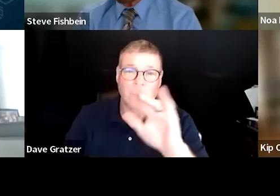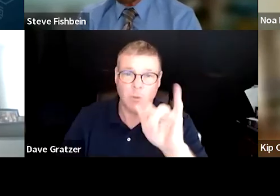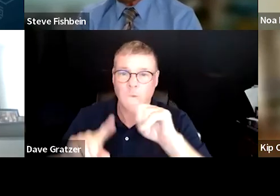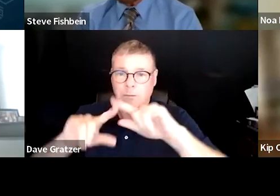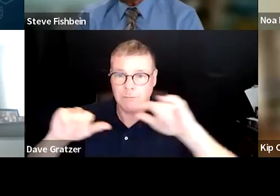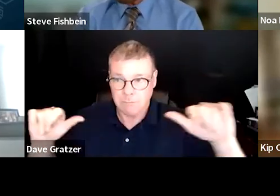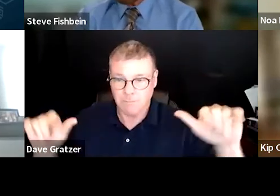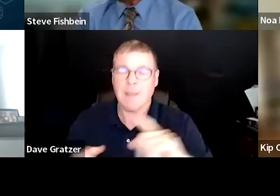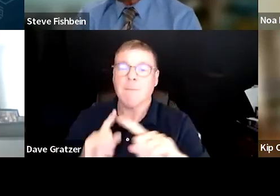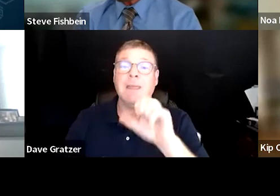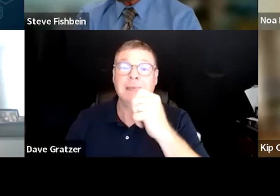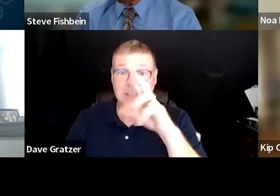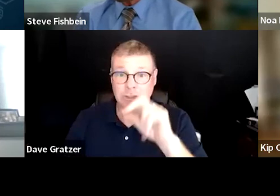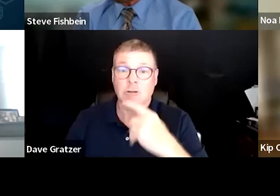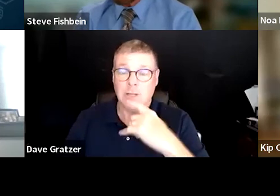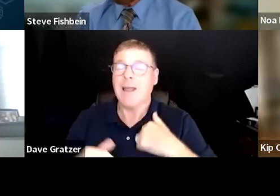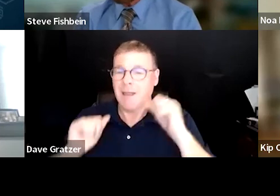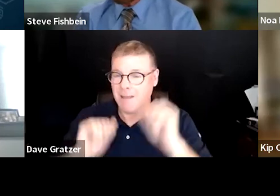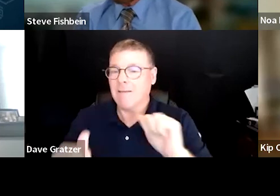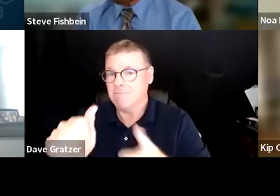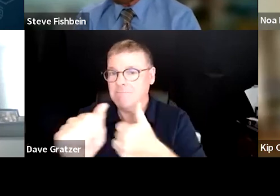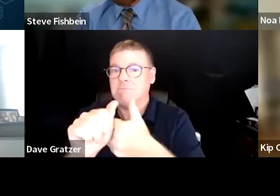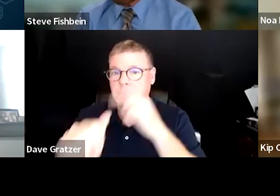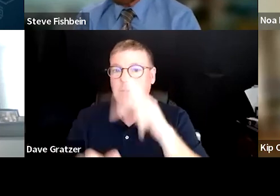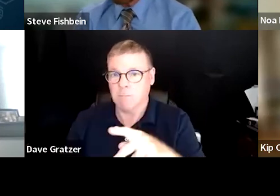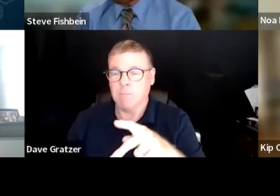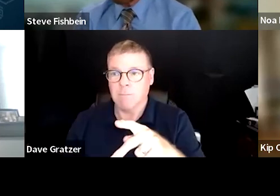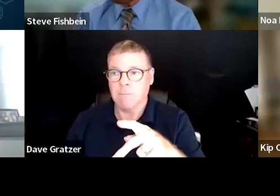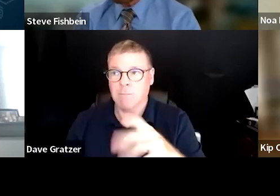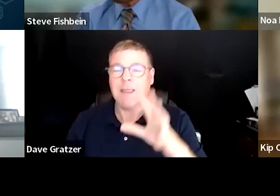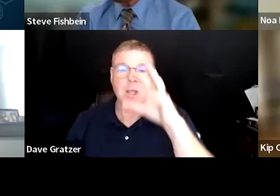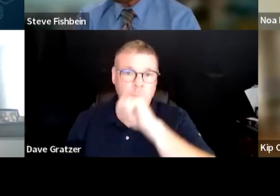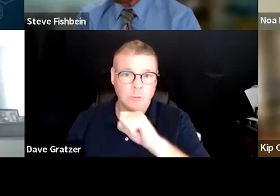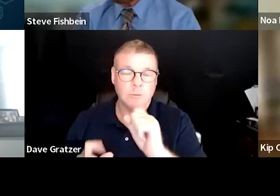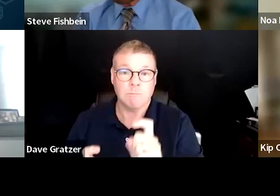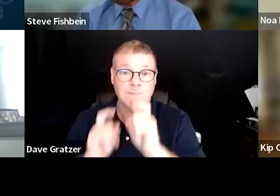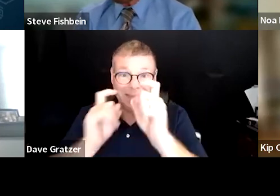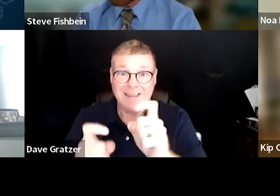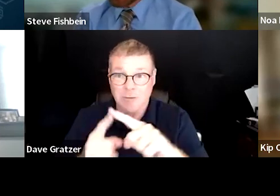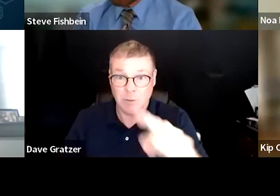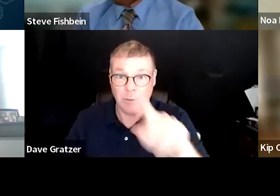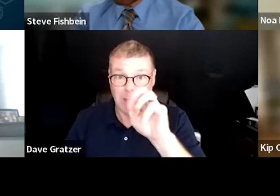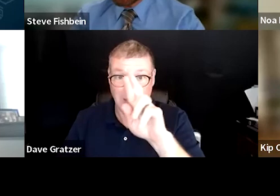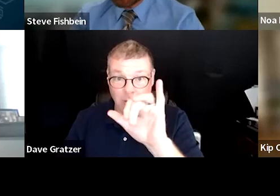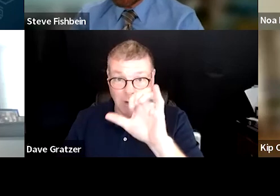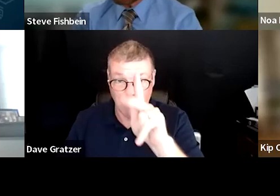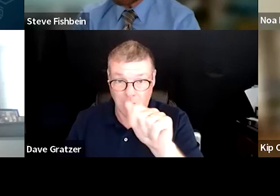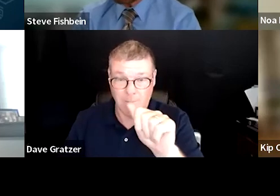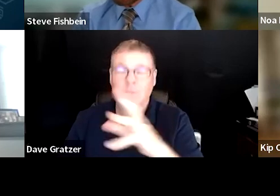But as Sharon said, I can certainly try to follow up and assume we're getting it to you, Erica. And you can get it out to folks